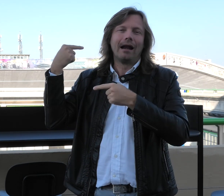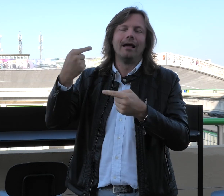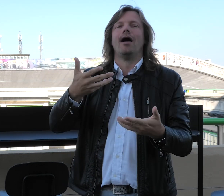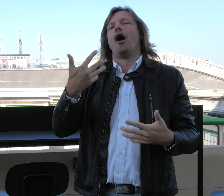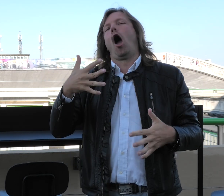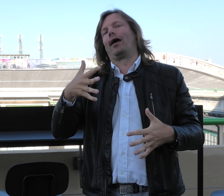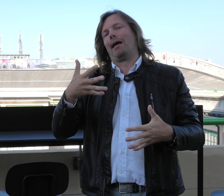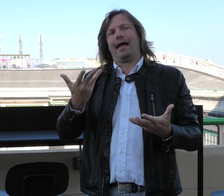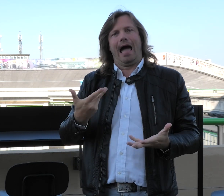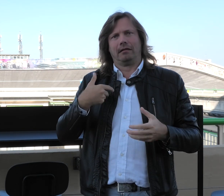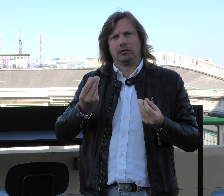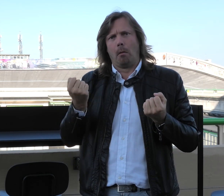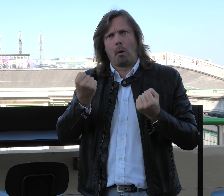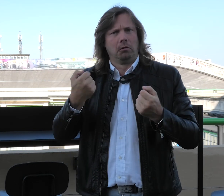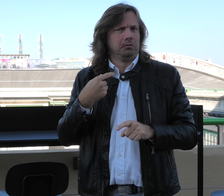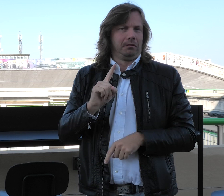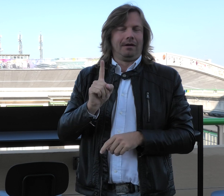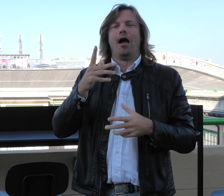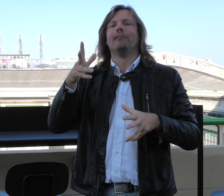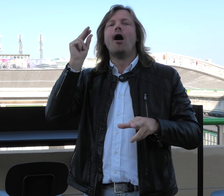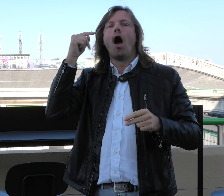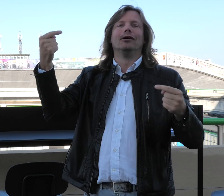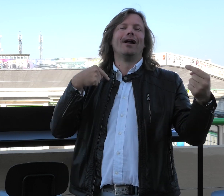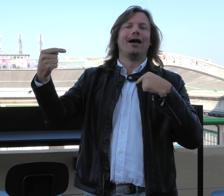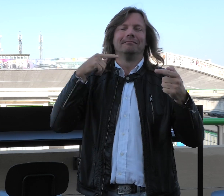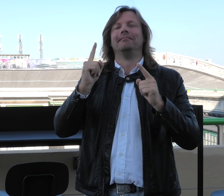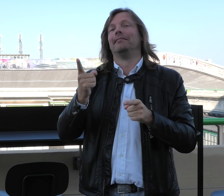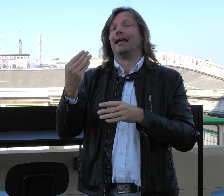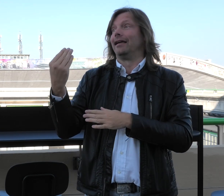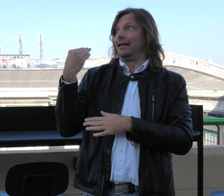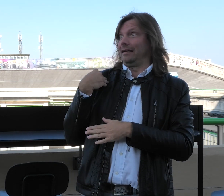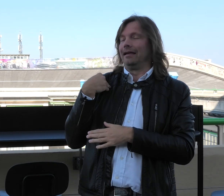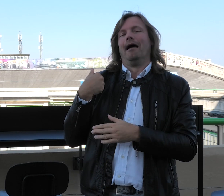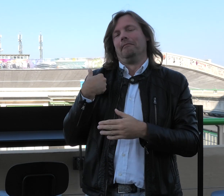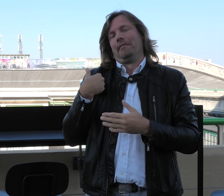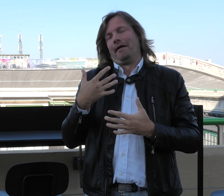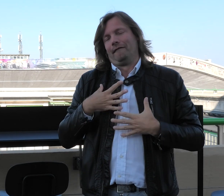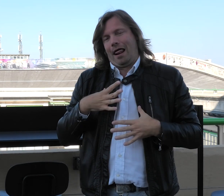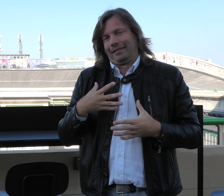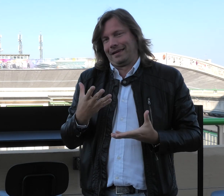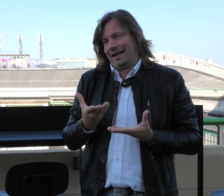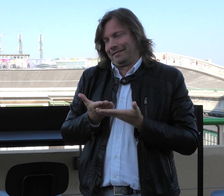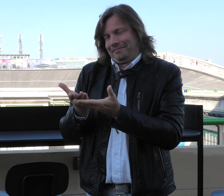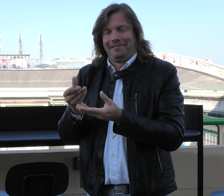So with all these activities, now I no longer need to advertise because I am contacted directly by people who know me.